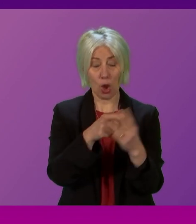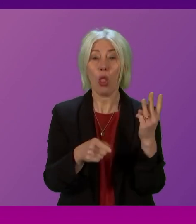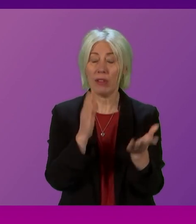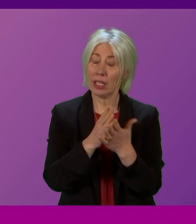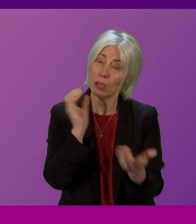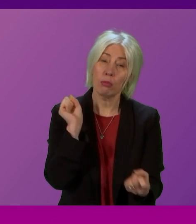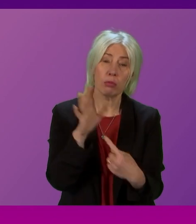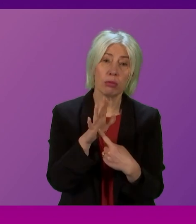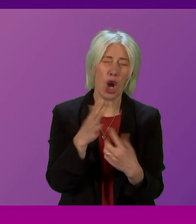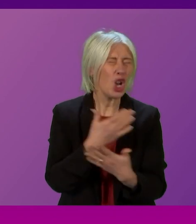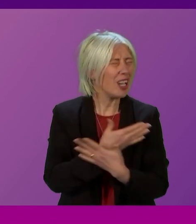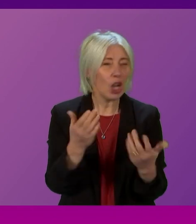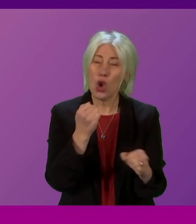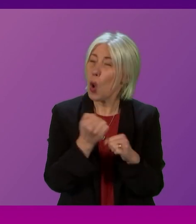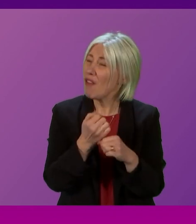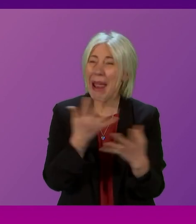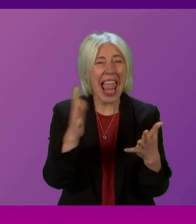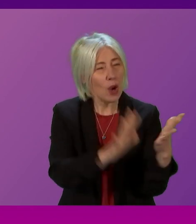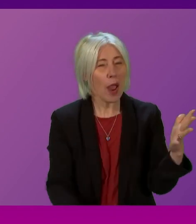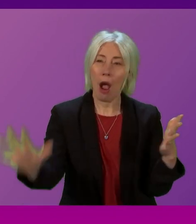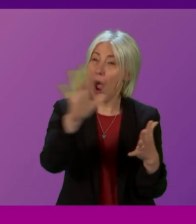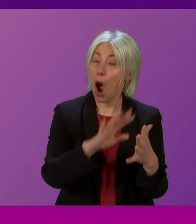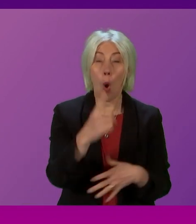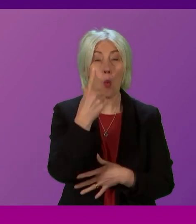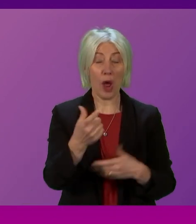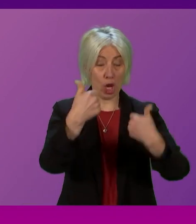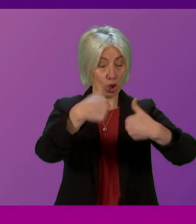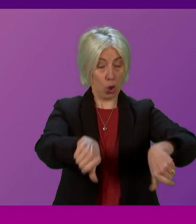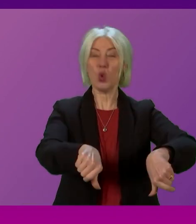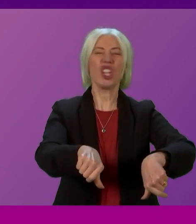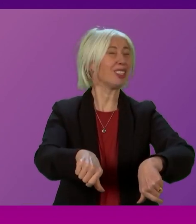No Government anywhere has a single solution to the issues right now, but this Government